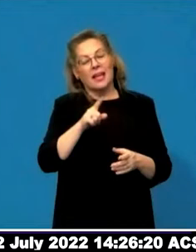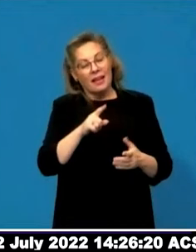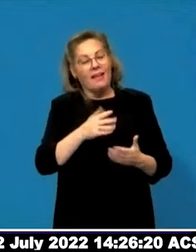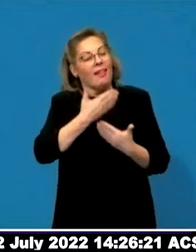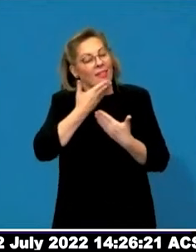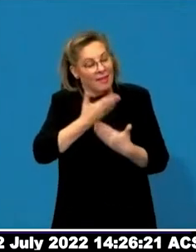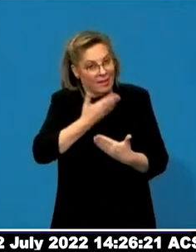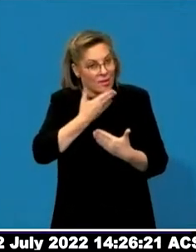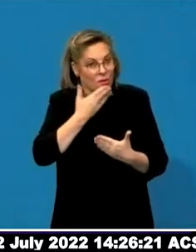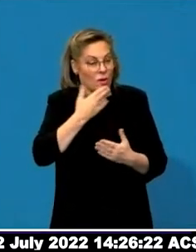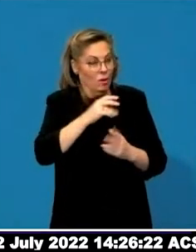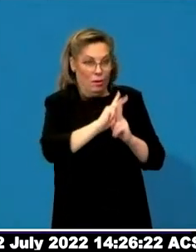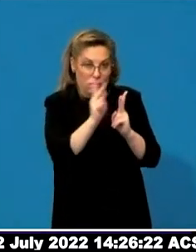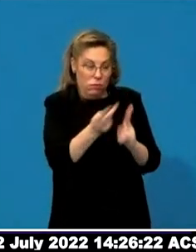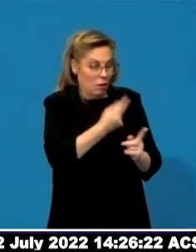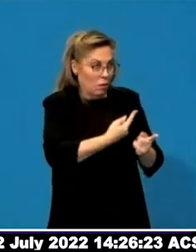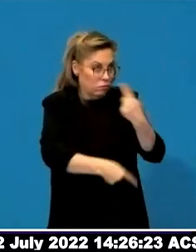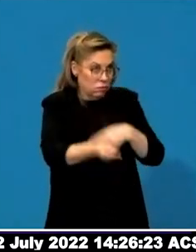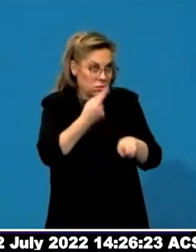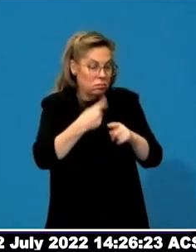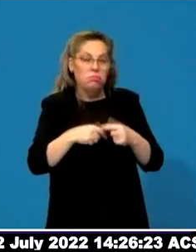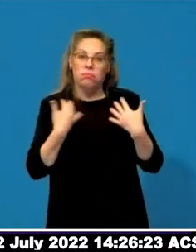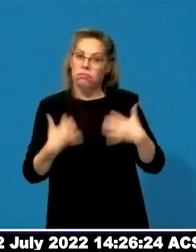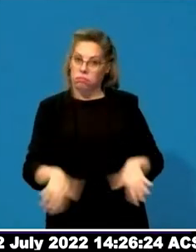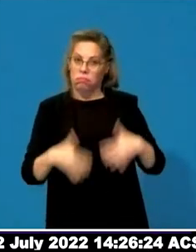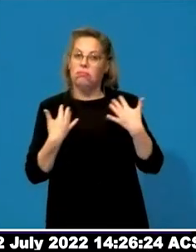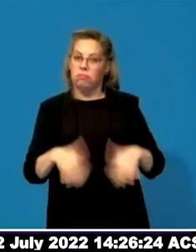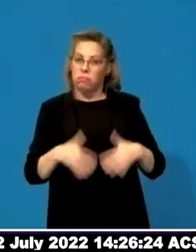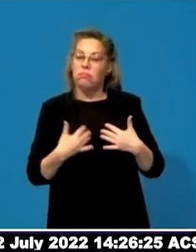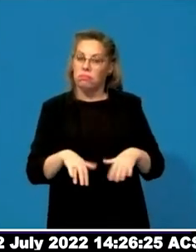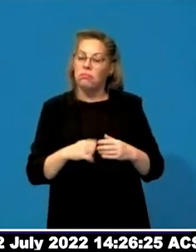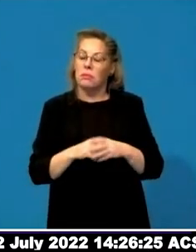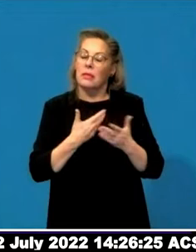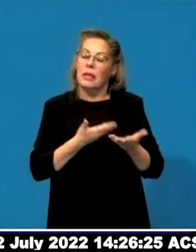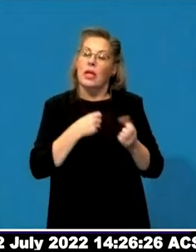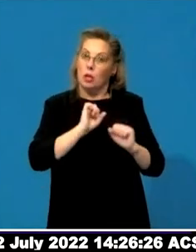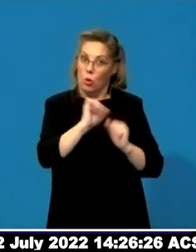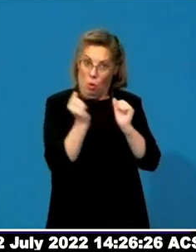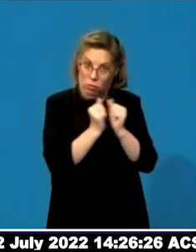very helpful, as has been your evidence today, and has given us a lot of things to think about